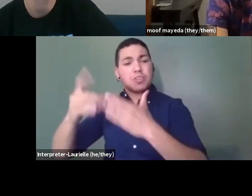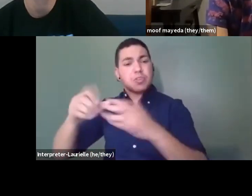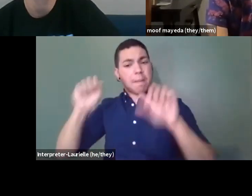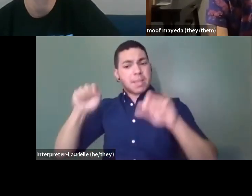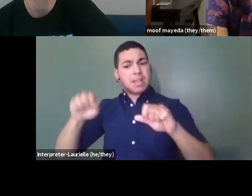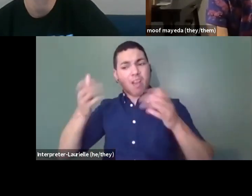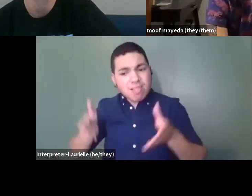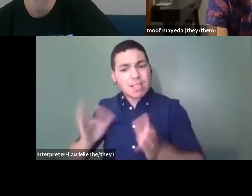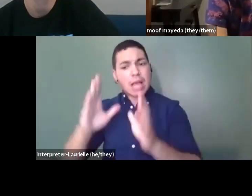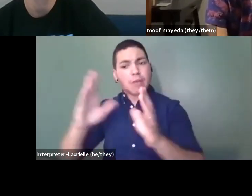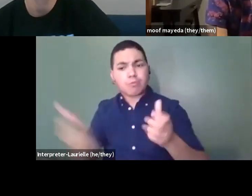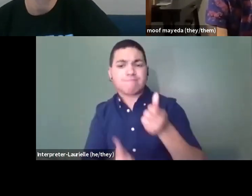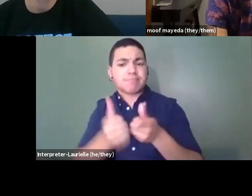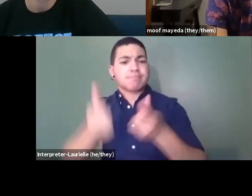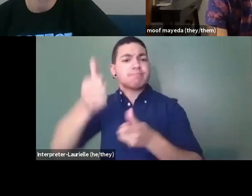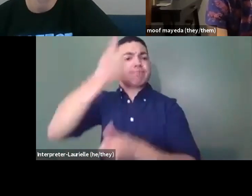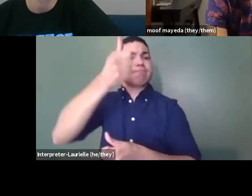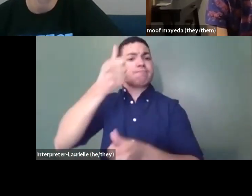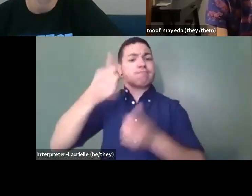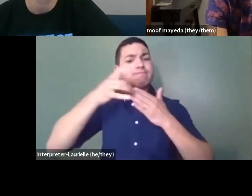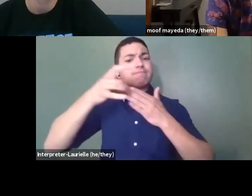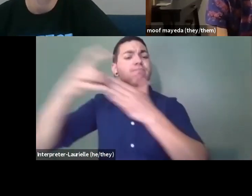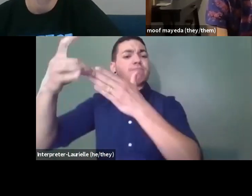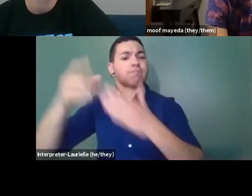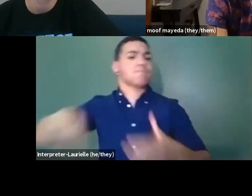shifting power and giving people power, how can we bring people